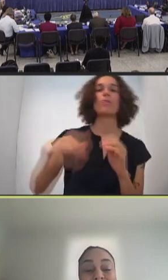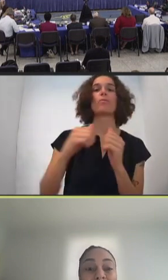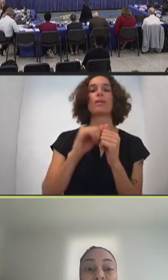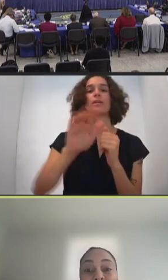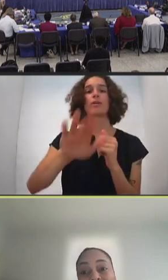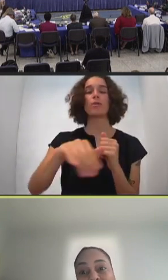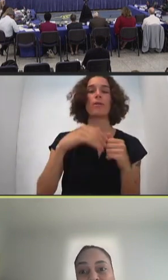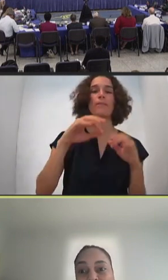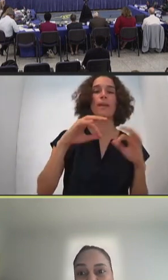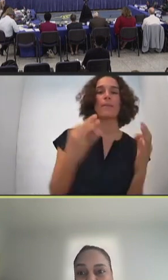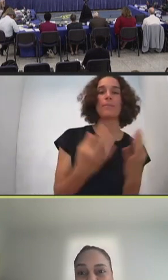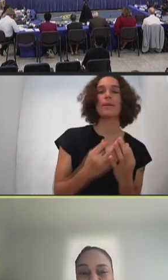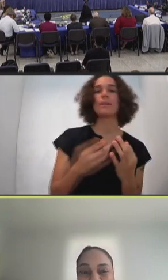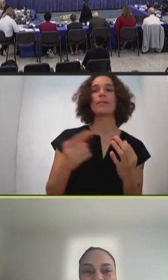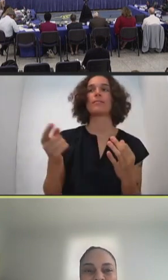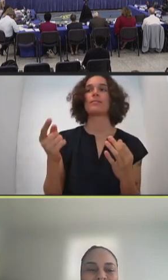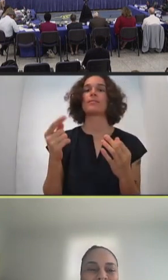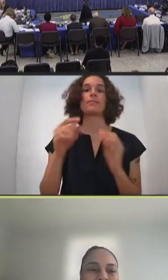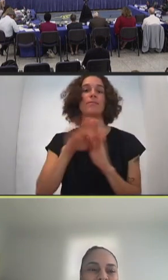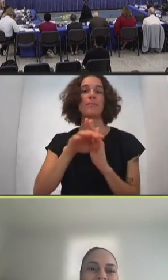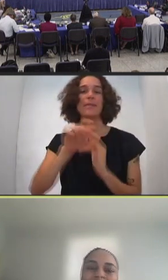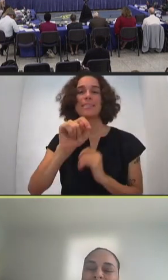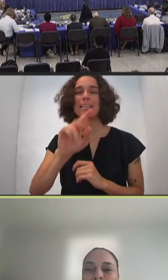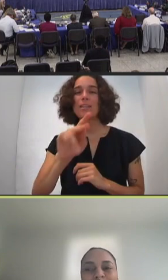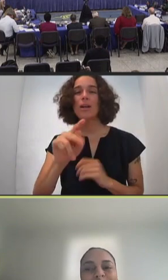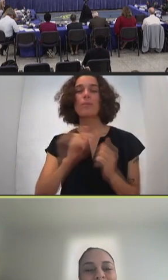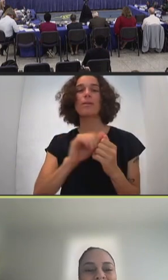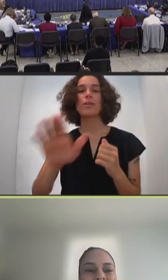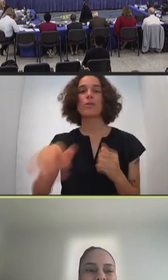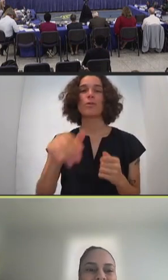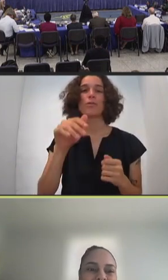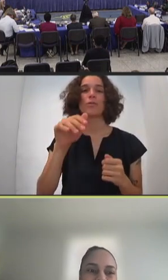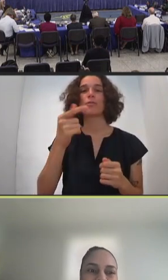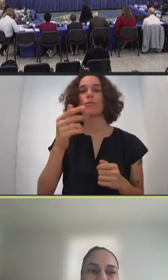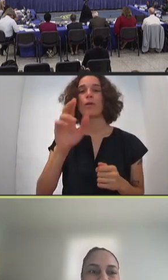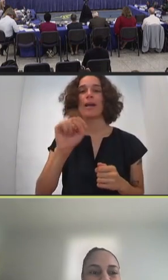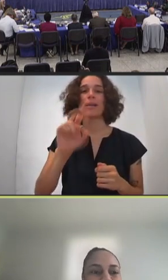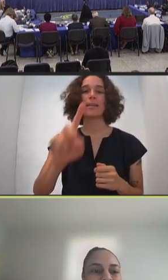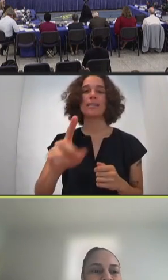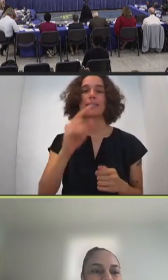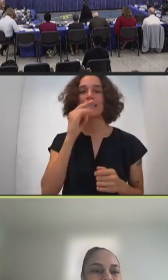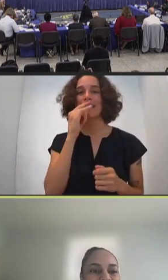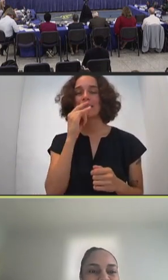or filming a TikTok video with your grandkids. So, we're so excited to see that come out.